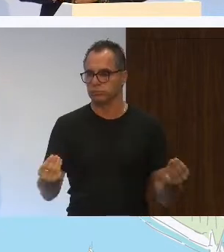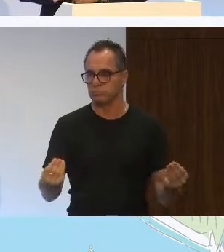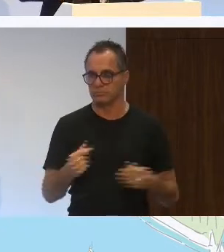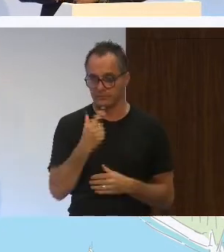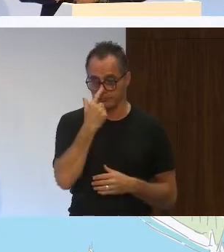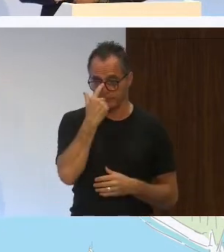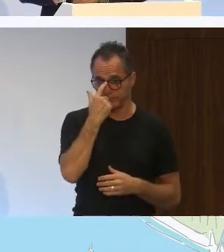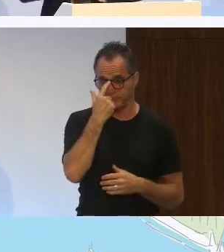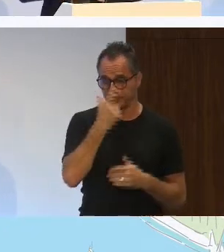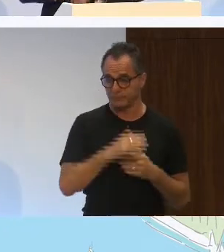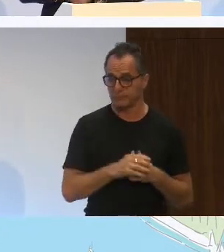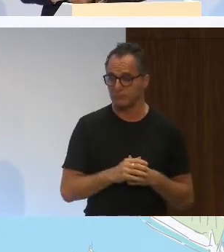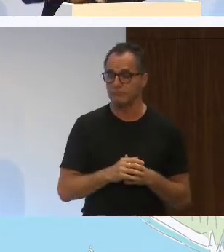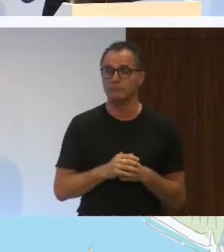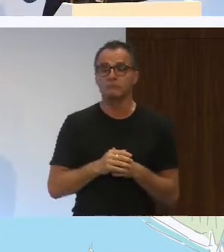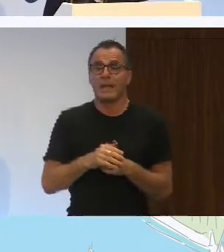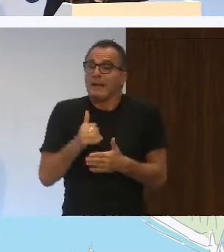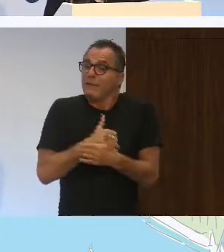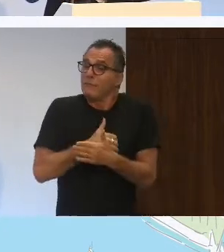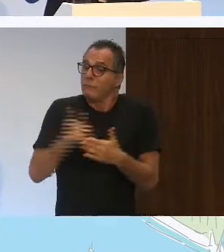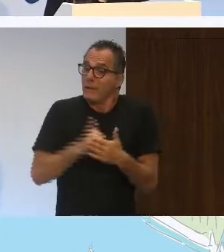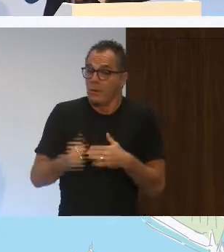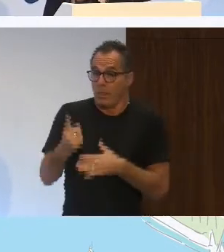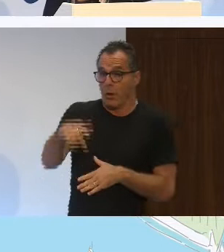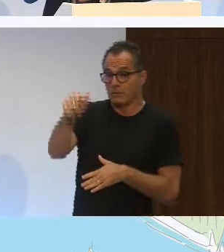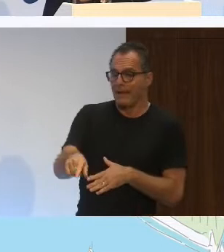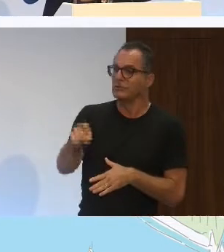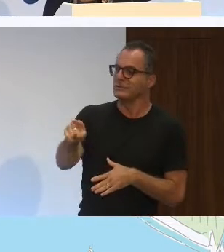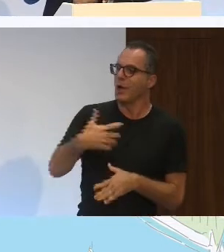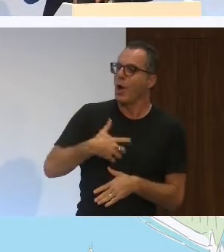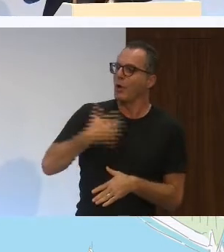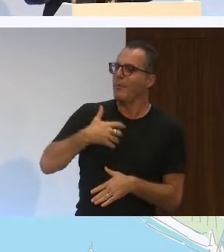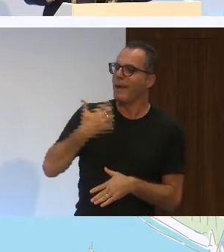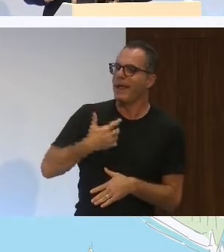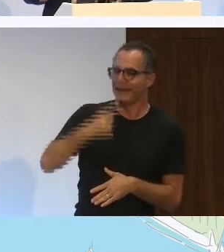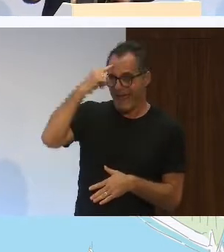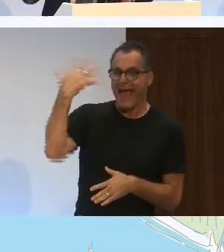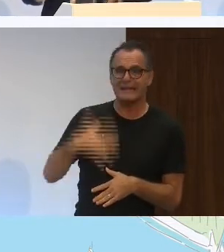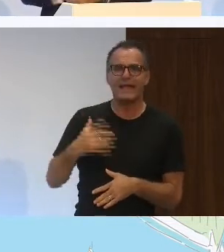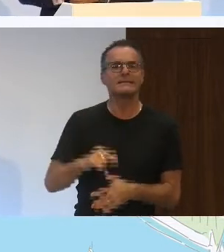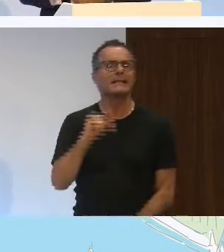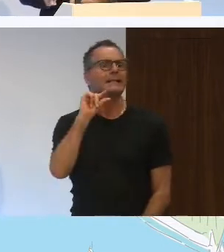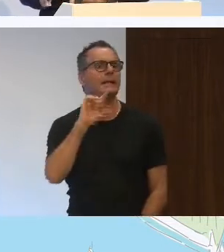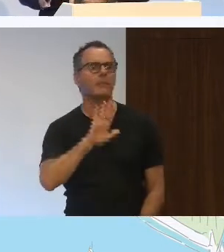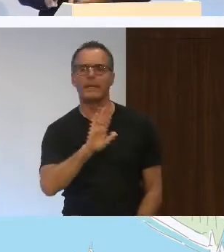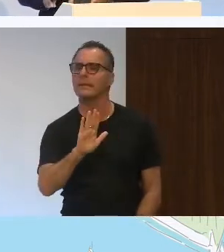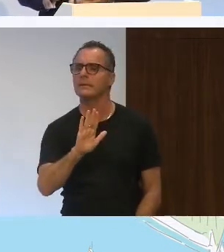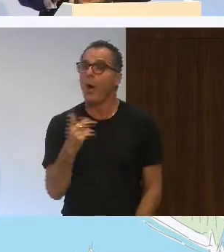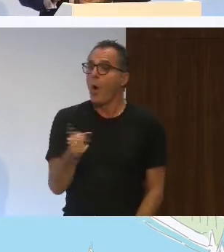It is very frequent for these patients. For these patients, they seem to complain about headaches only a little bit. Or they might even say that they don't get headaches at all